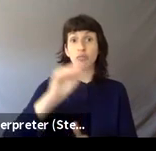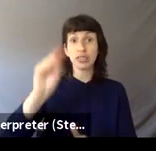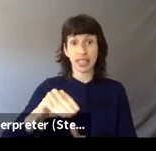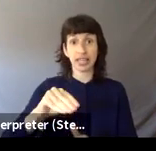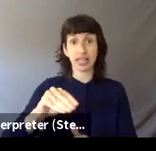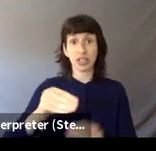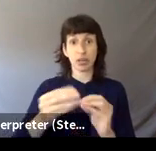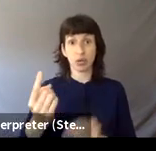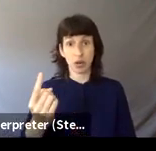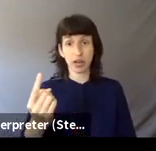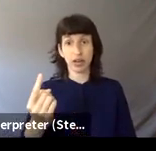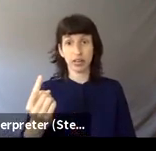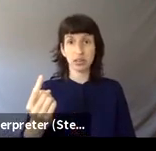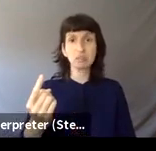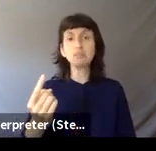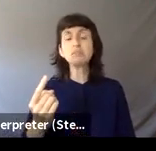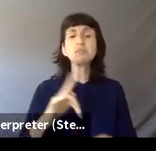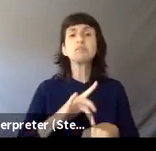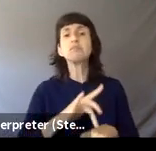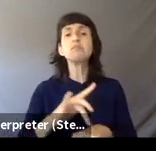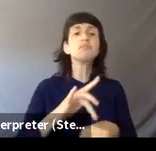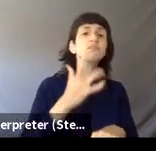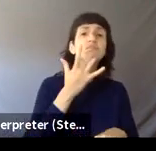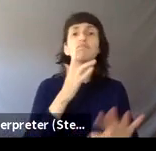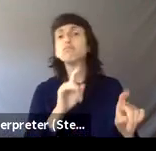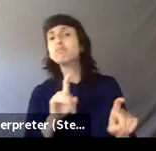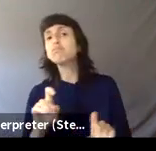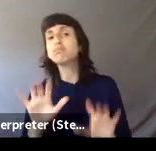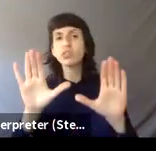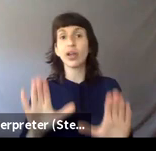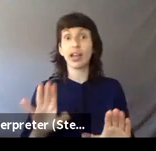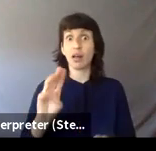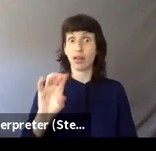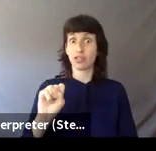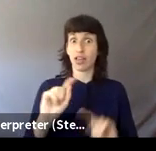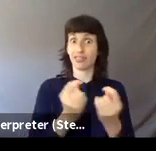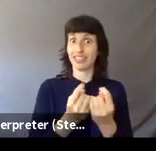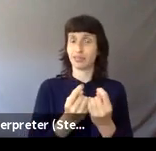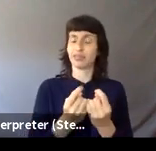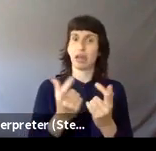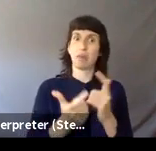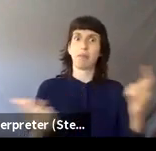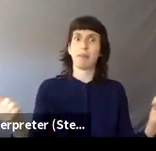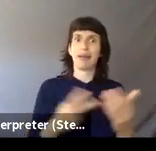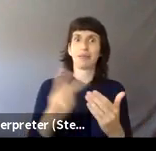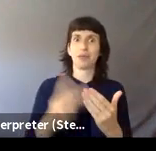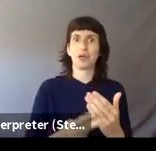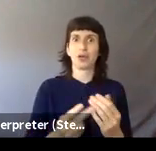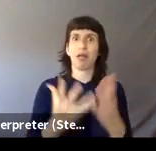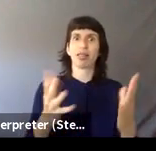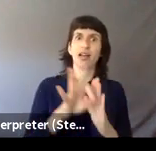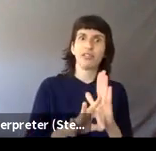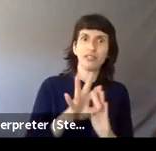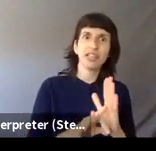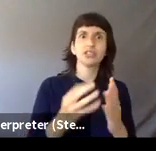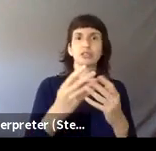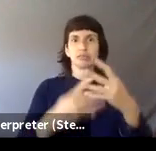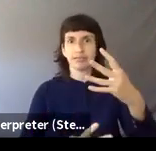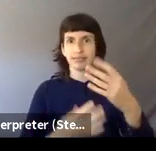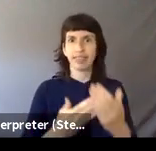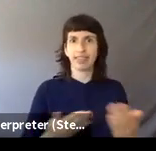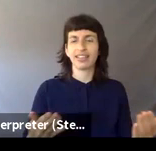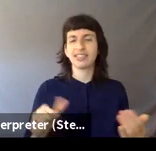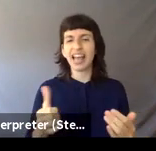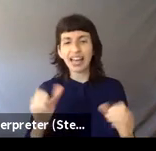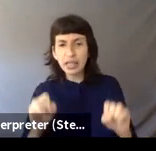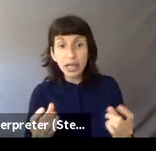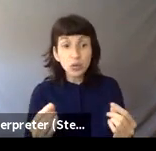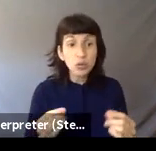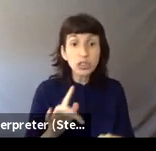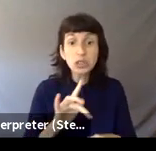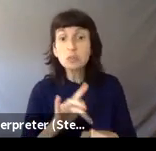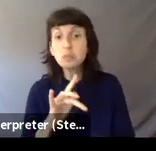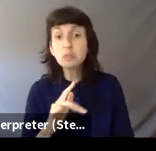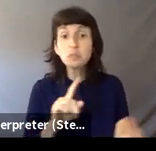I'm going to go ahead and end the poll and share it.